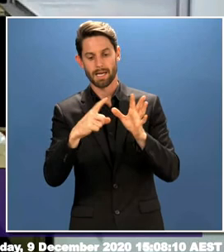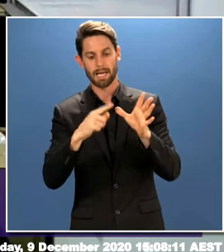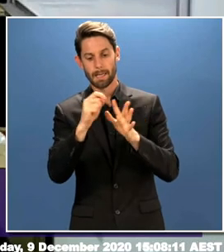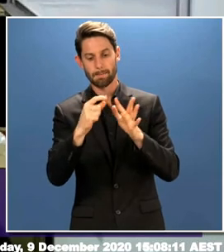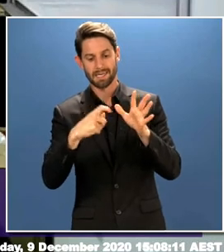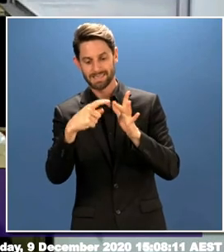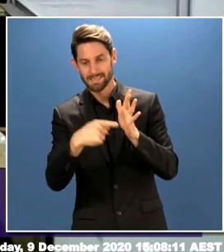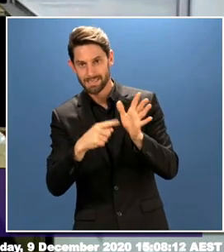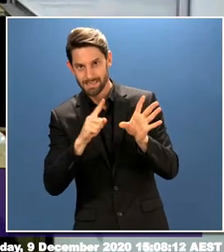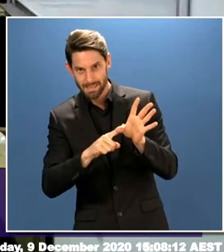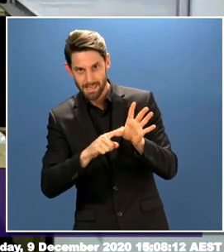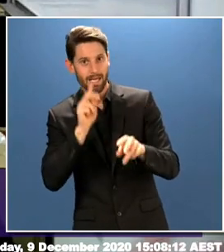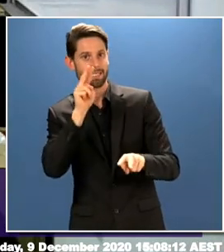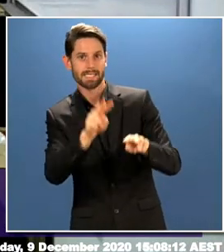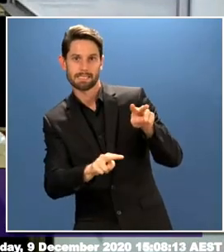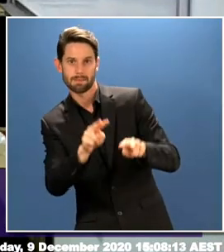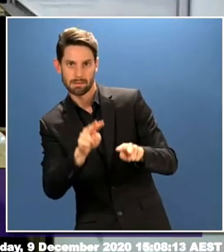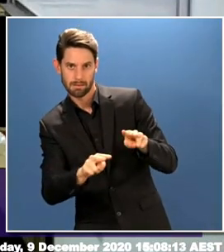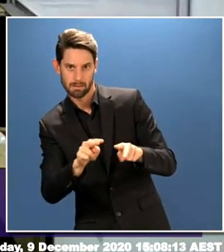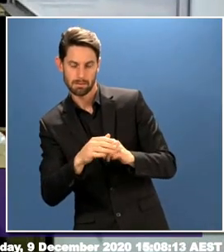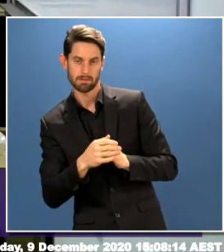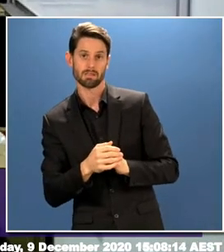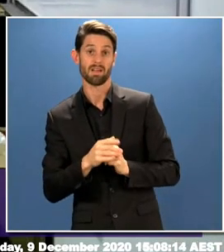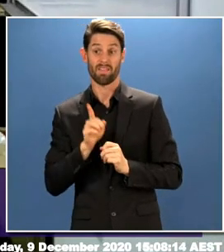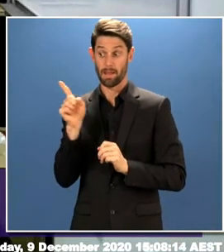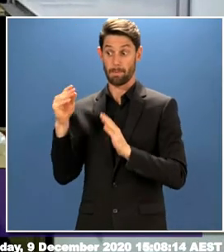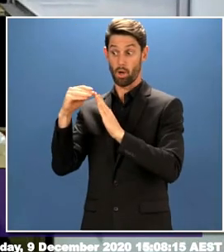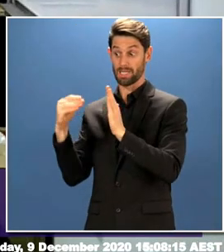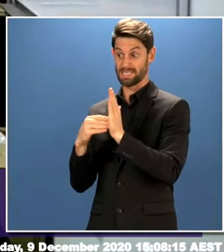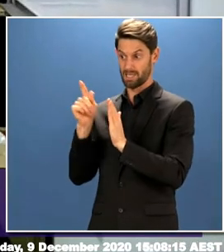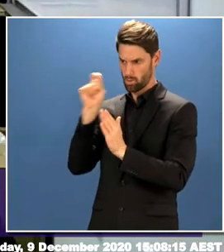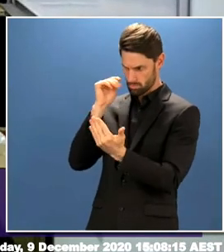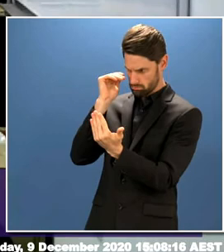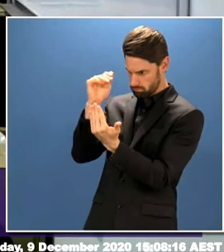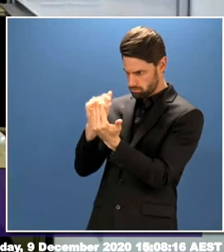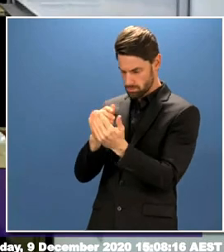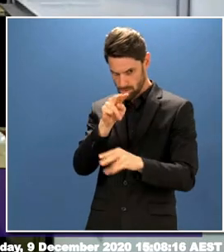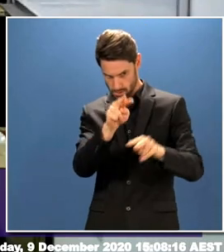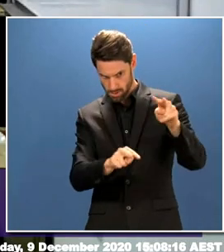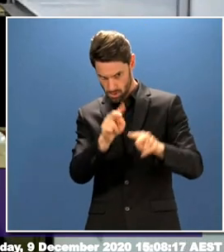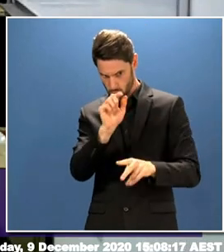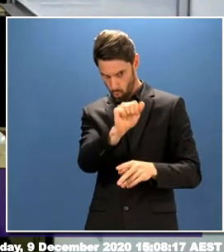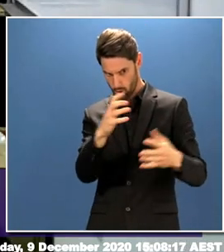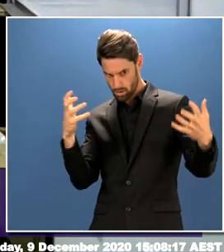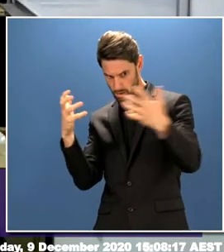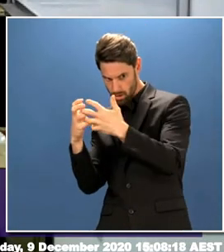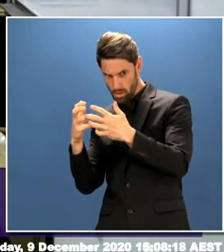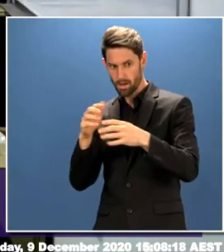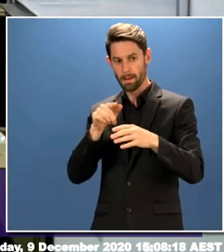And that's to determine under that policy what your work capacity is. And people talk about the over eight, and then there's the benchmarks over eight